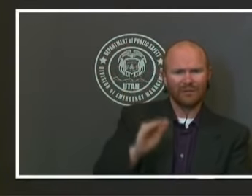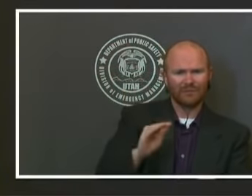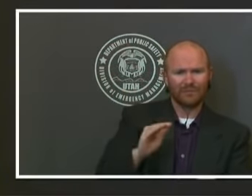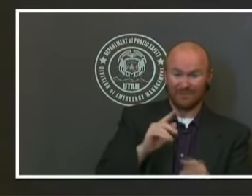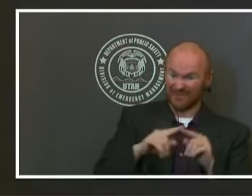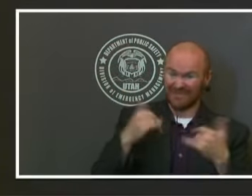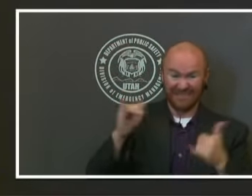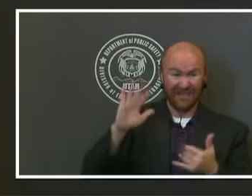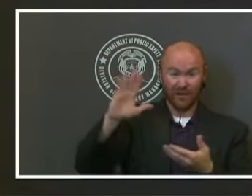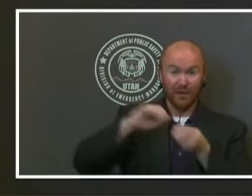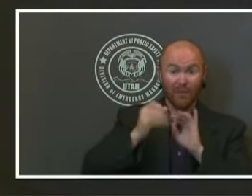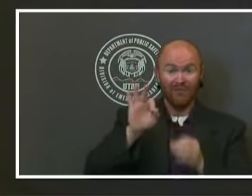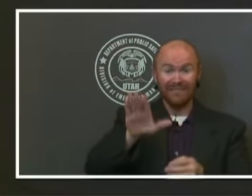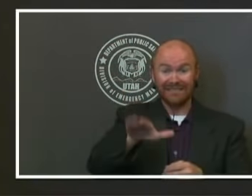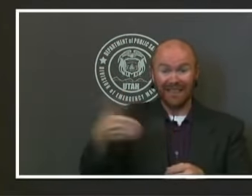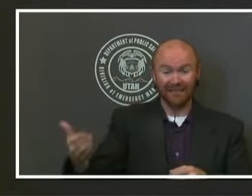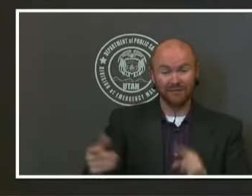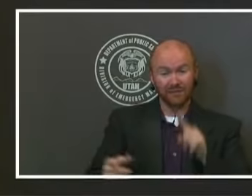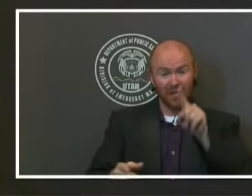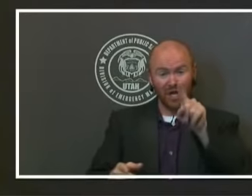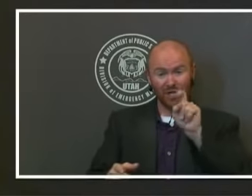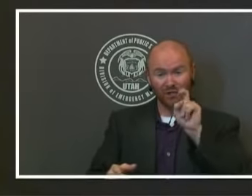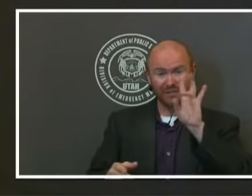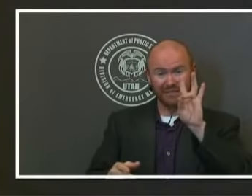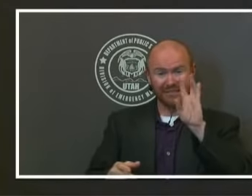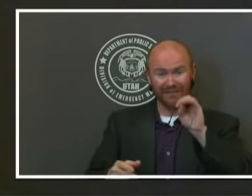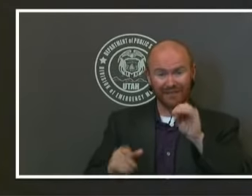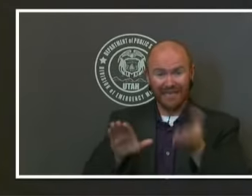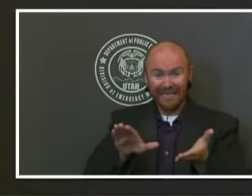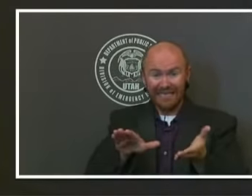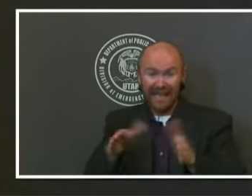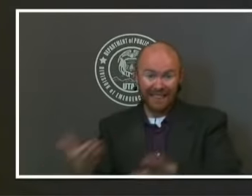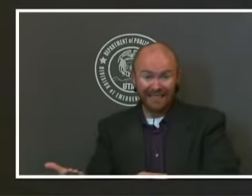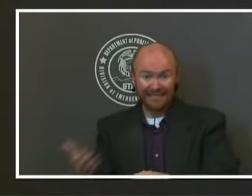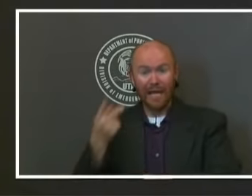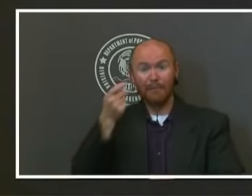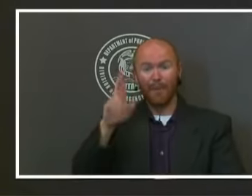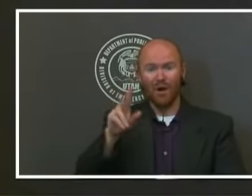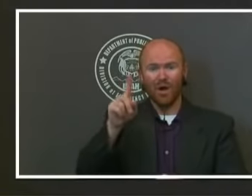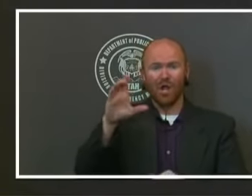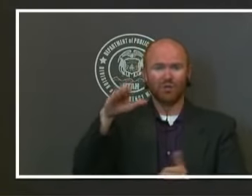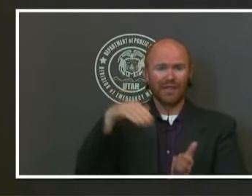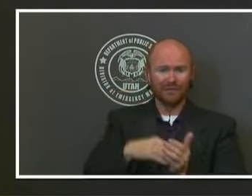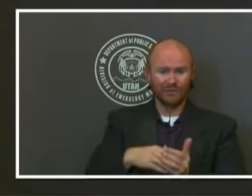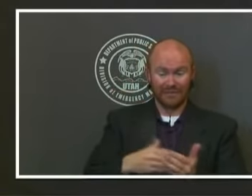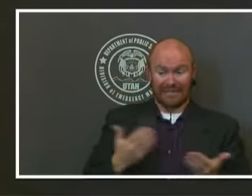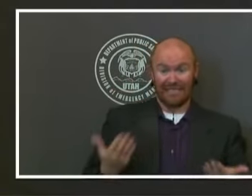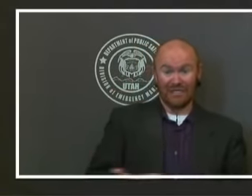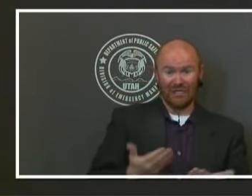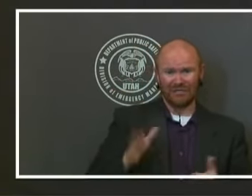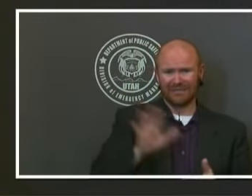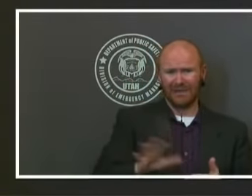now do you want to to have a lower case rate